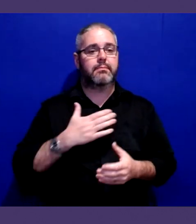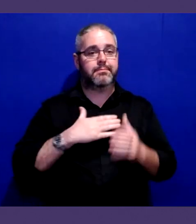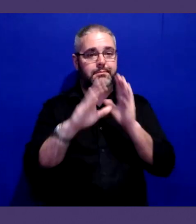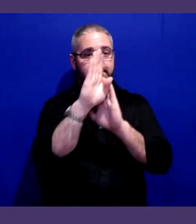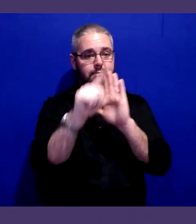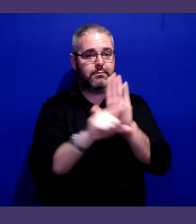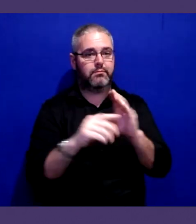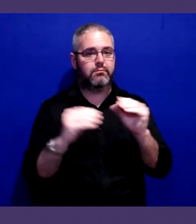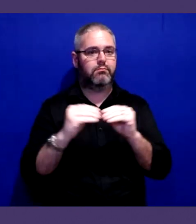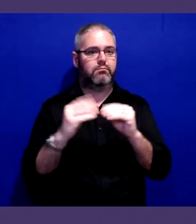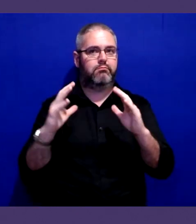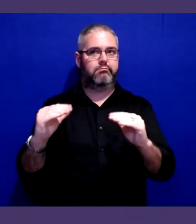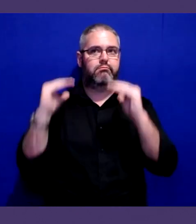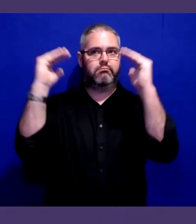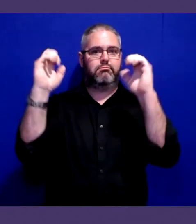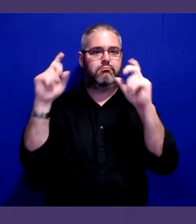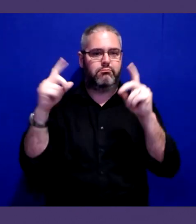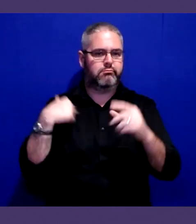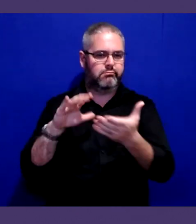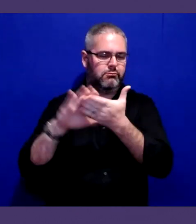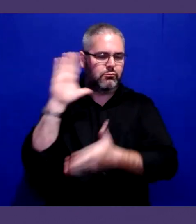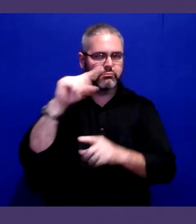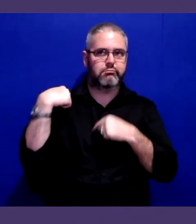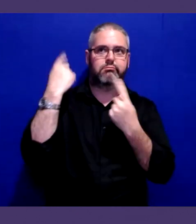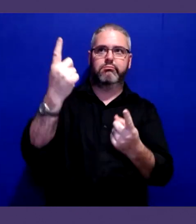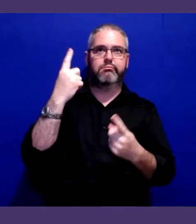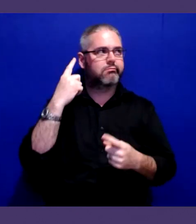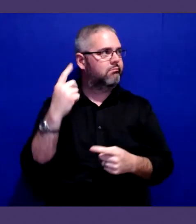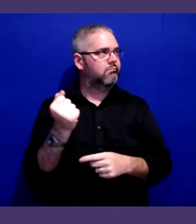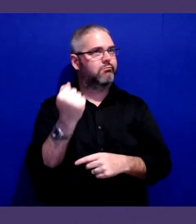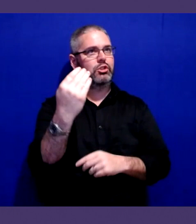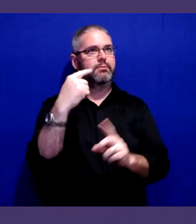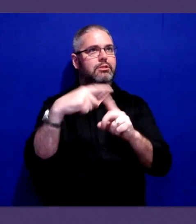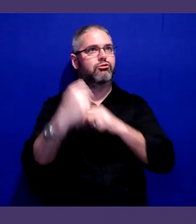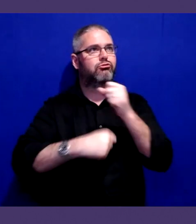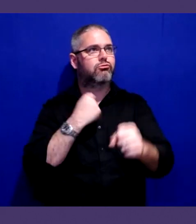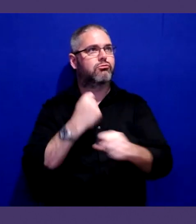I've been working in higher education for 14 plus years, I think now, I have to do the math.